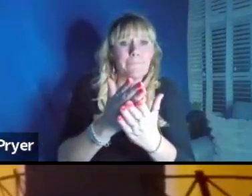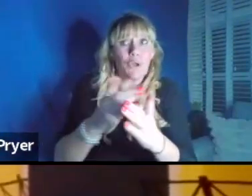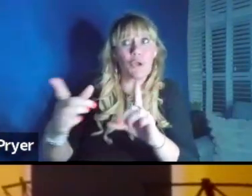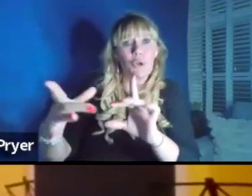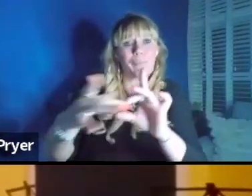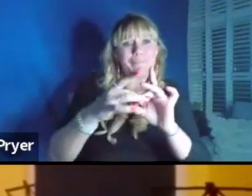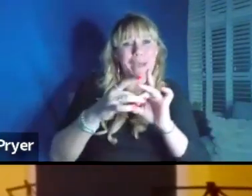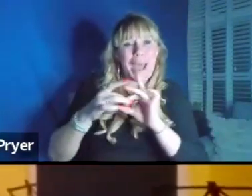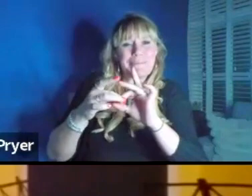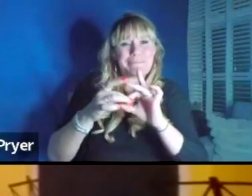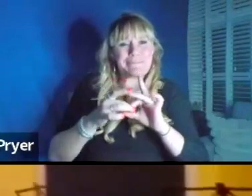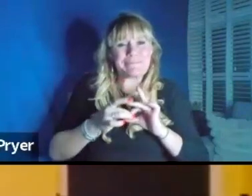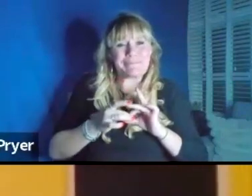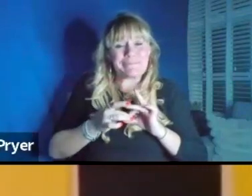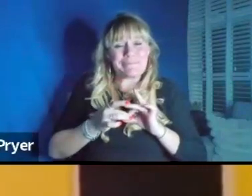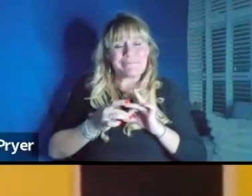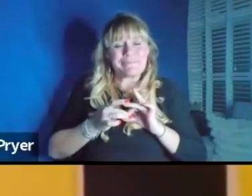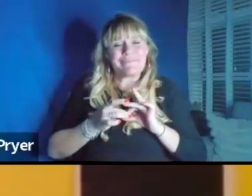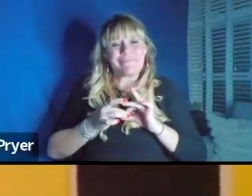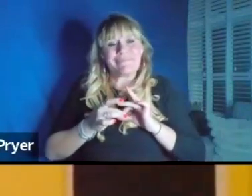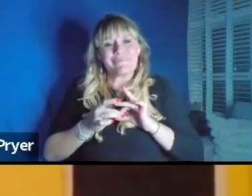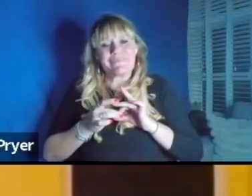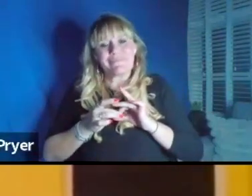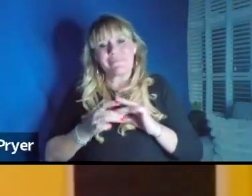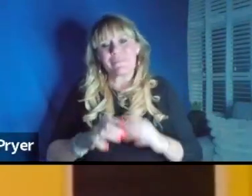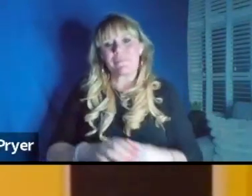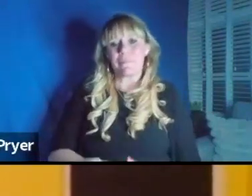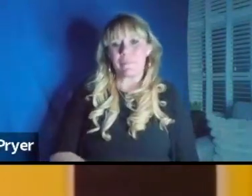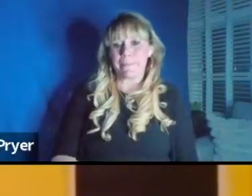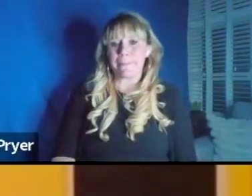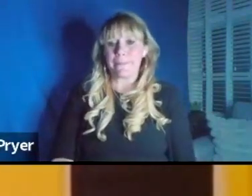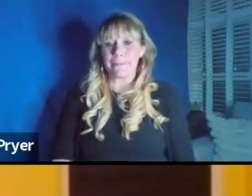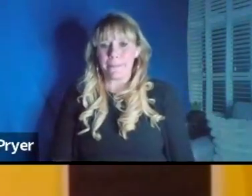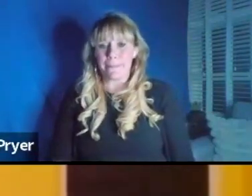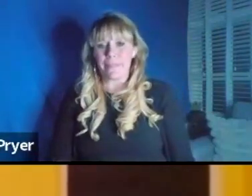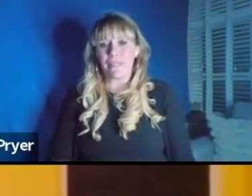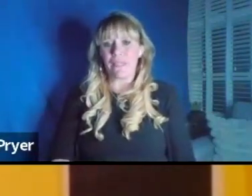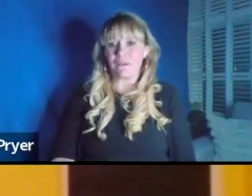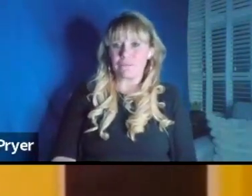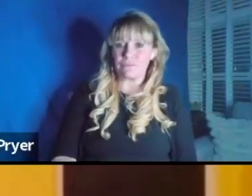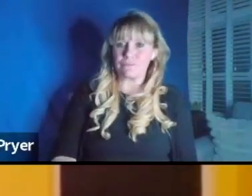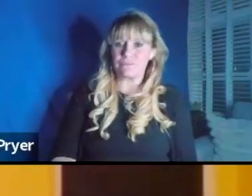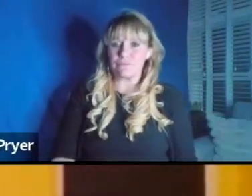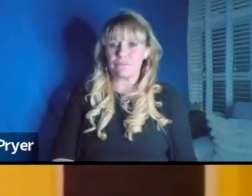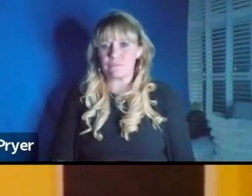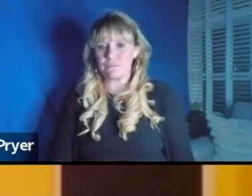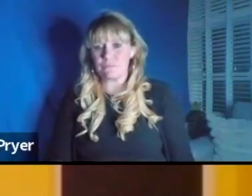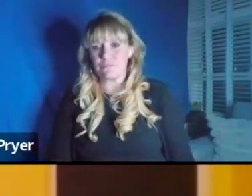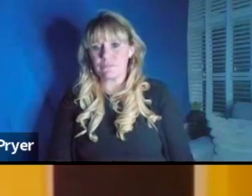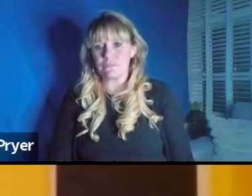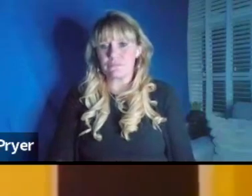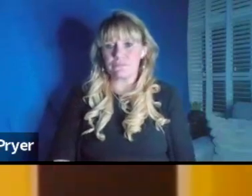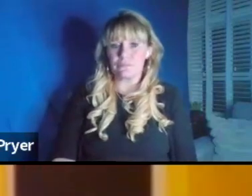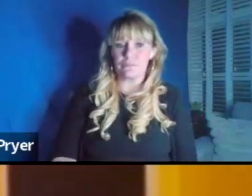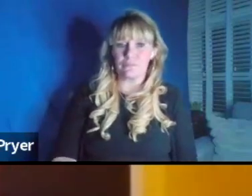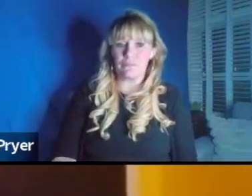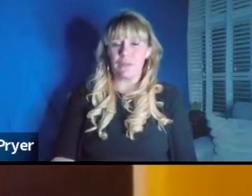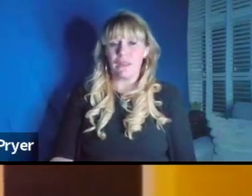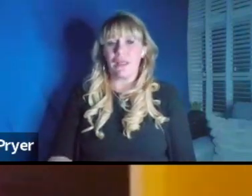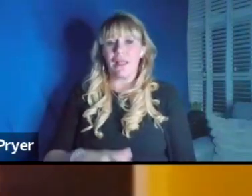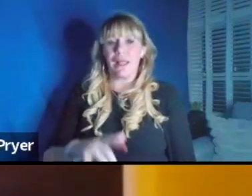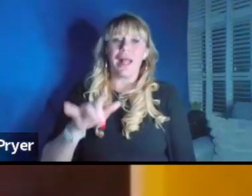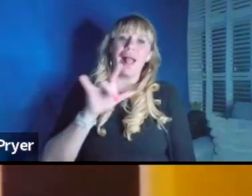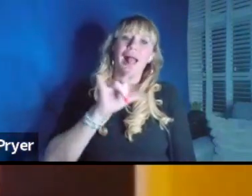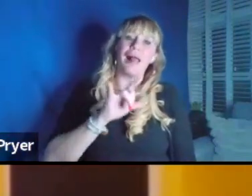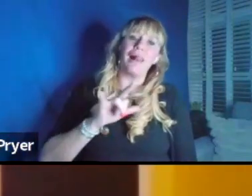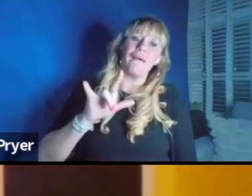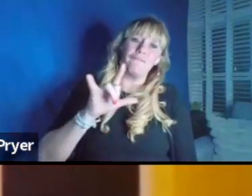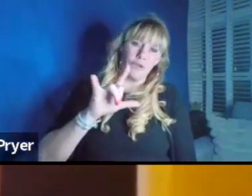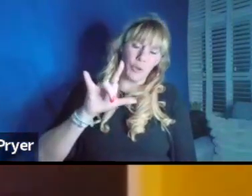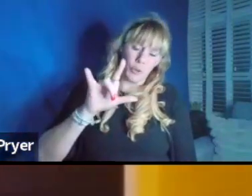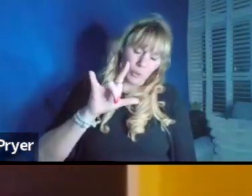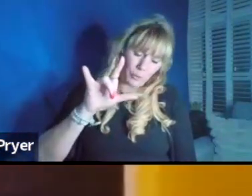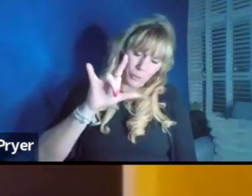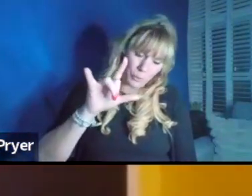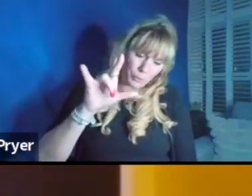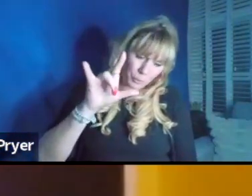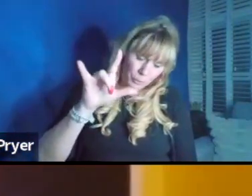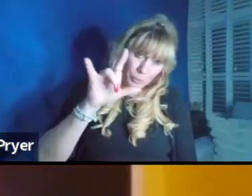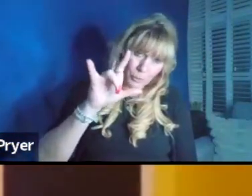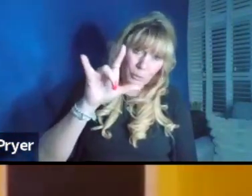Like I love you,